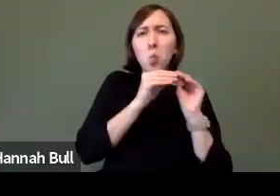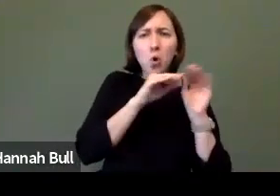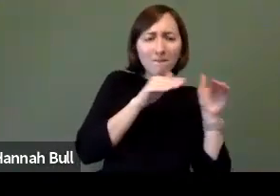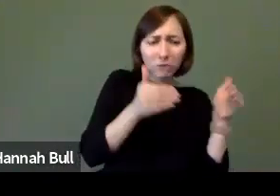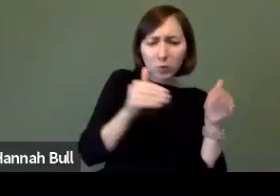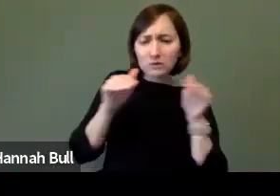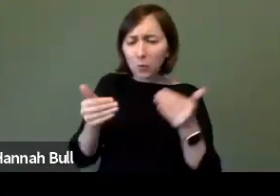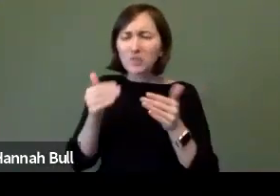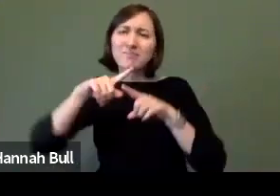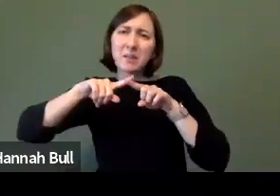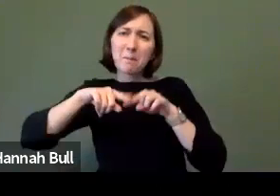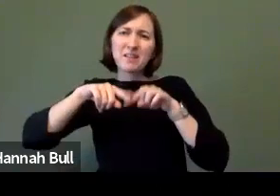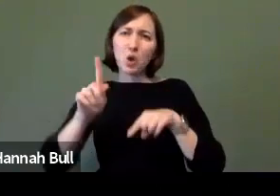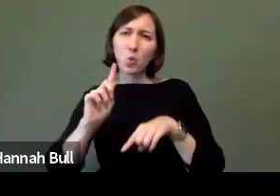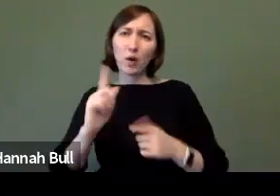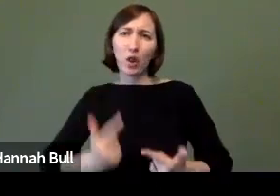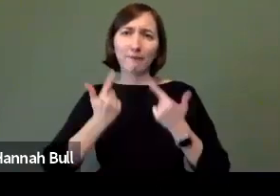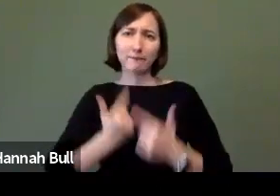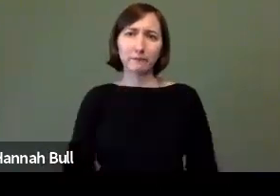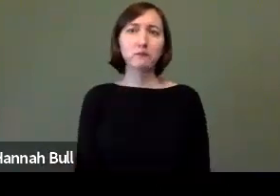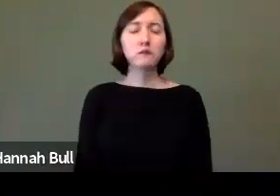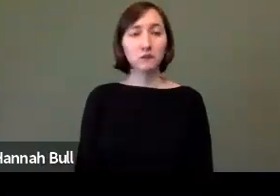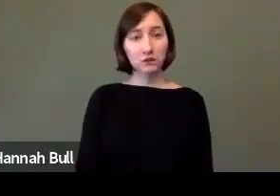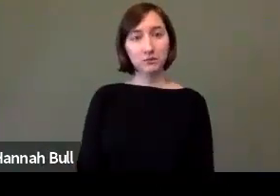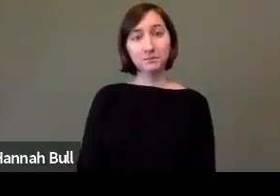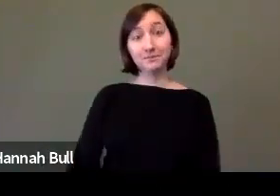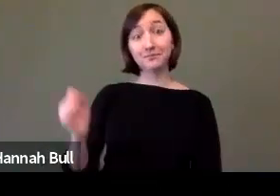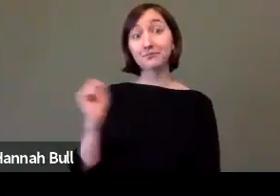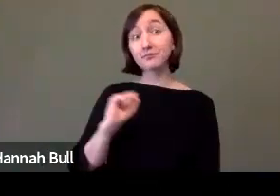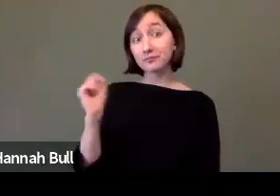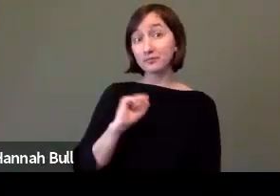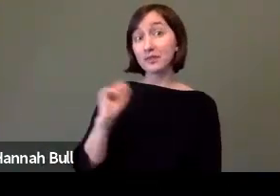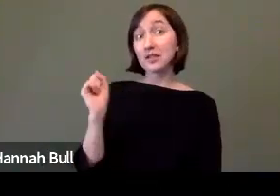Kate Brady: A few things you see on the list